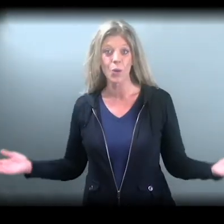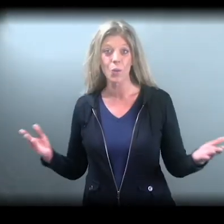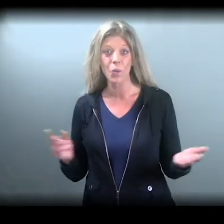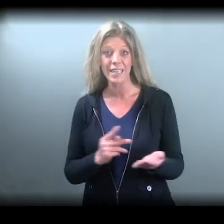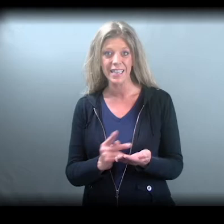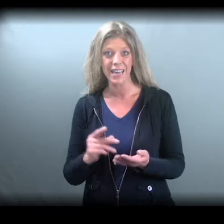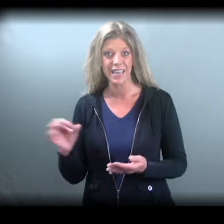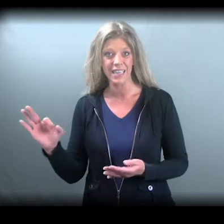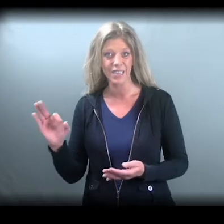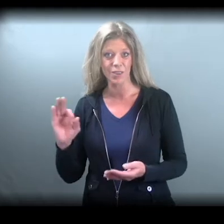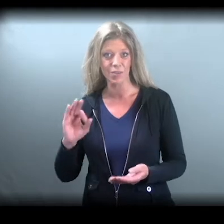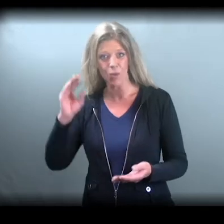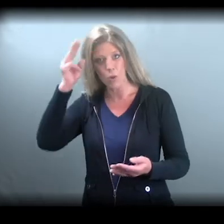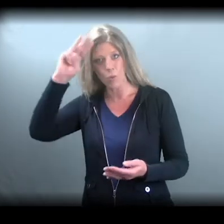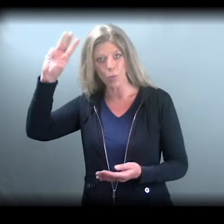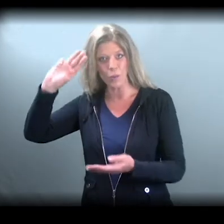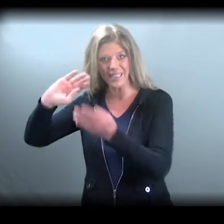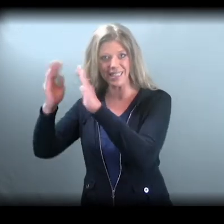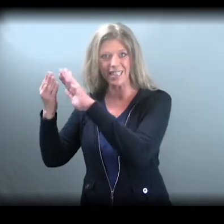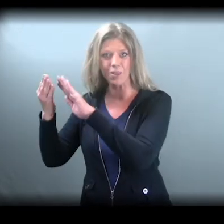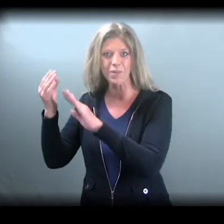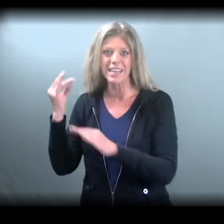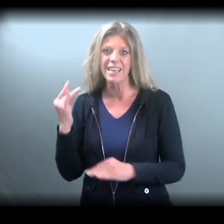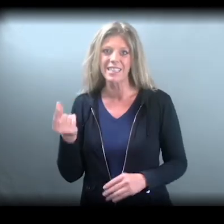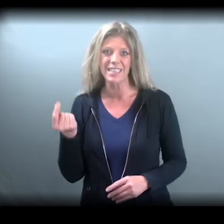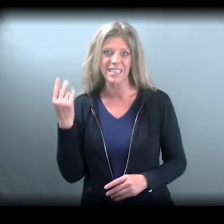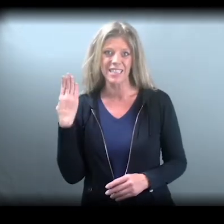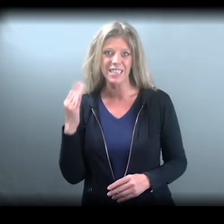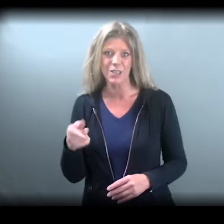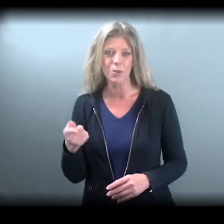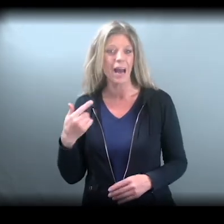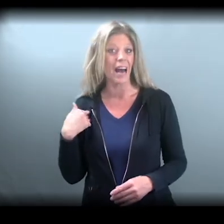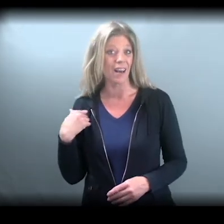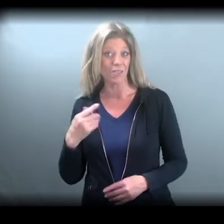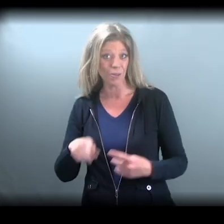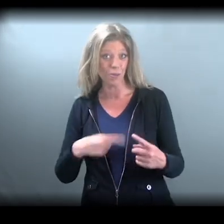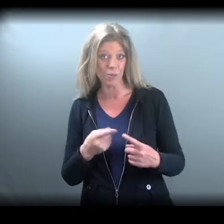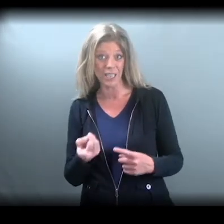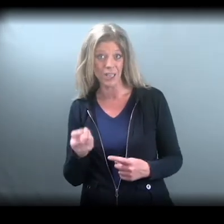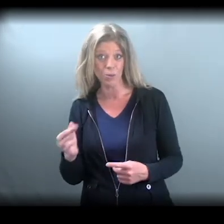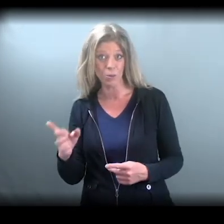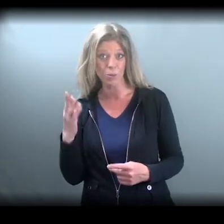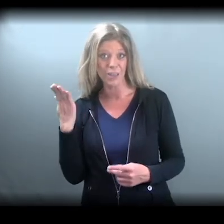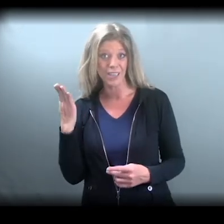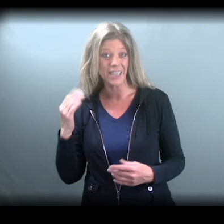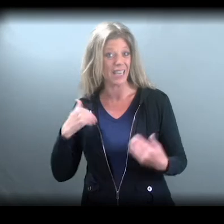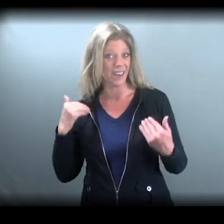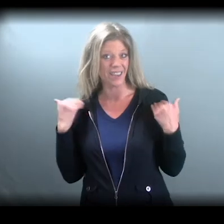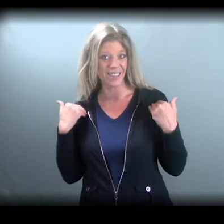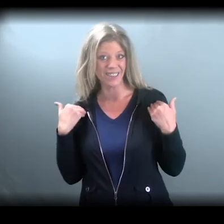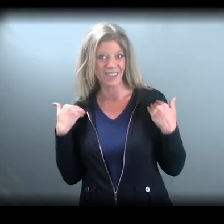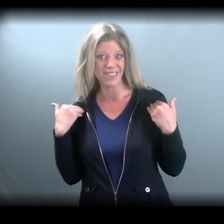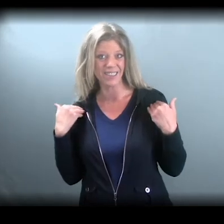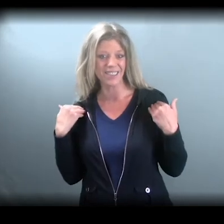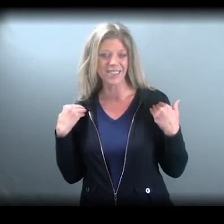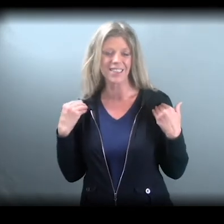What What kind What kind of What kind of wisdom What kind of wisdom did What kind of wisdom did you What kind of wisdom did you have What kind of wisdom did you have when What kind of wisdom did you have when you What kind of wisdom did you have when you were What kind of wisdom did you have when you were young?